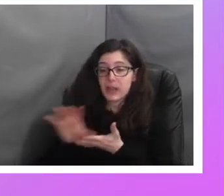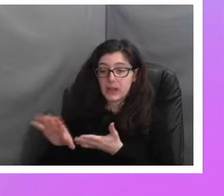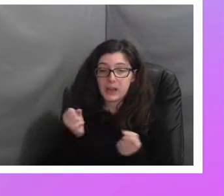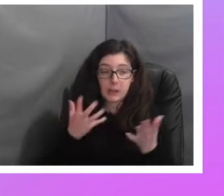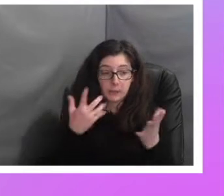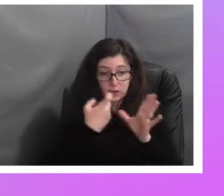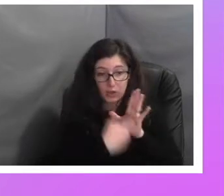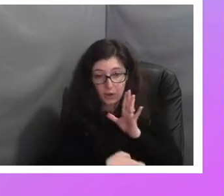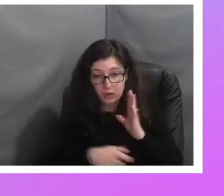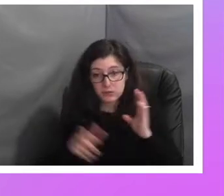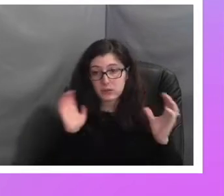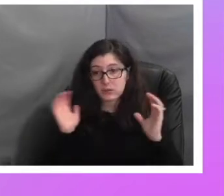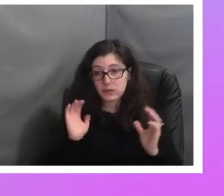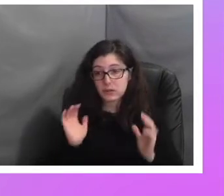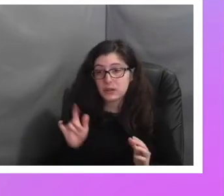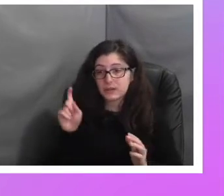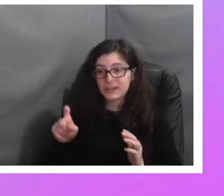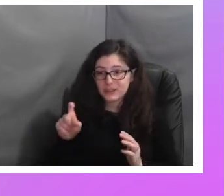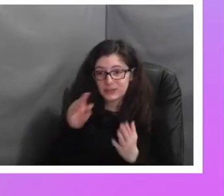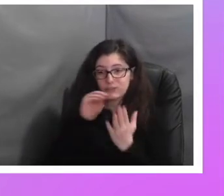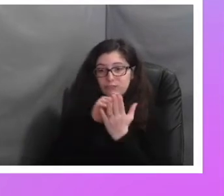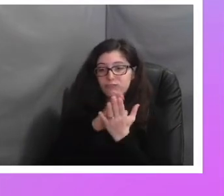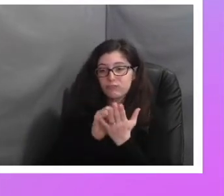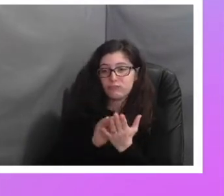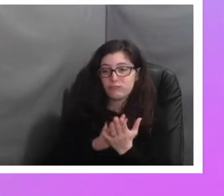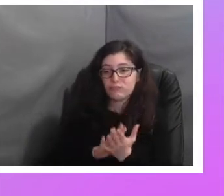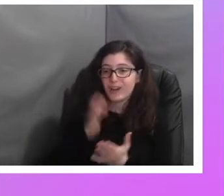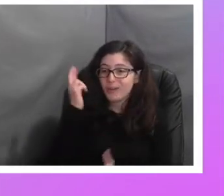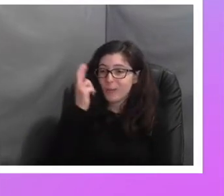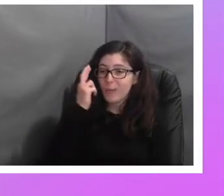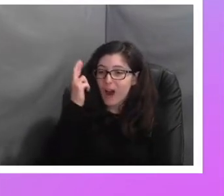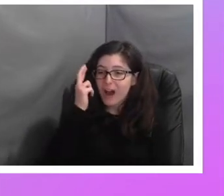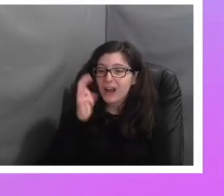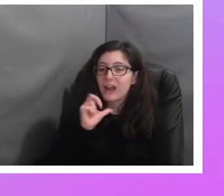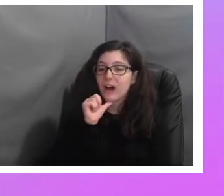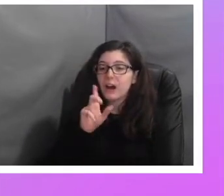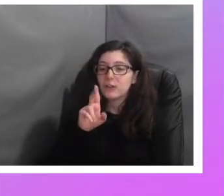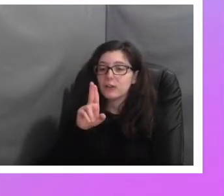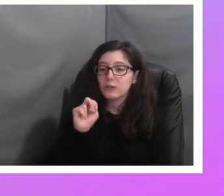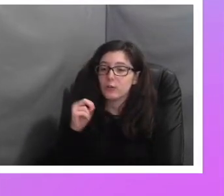and they need to lay out why it's an undue burden or a fundamental alteration.